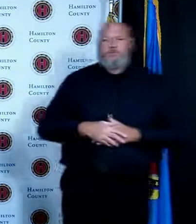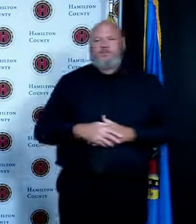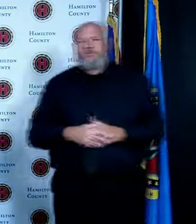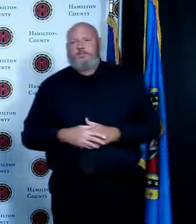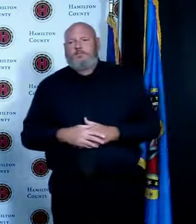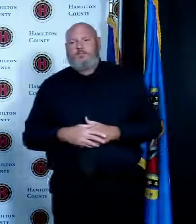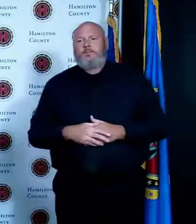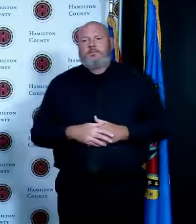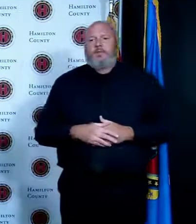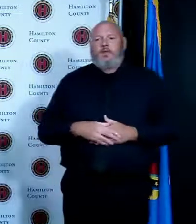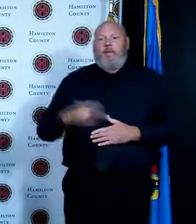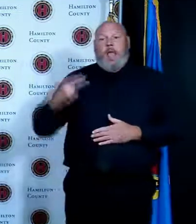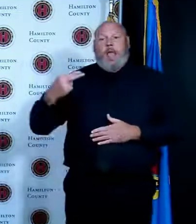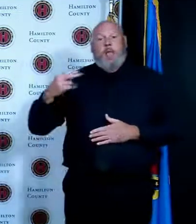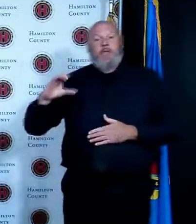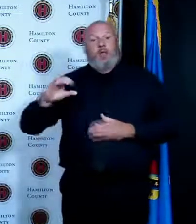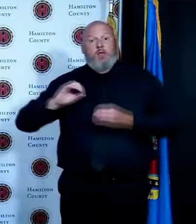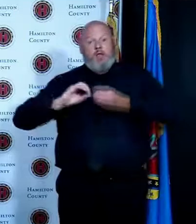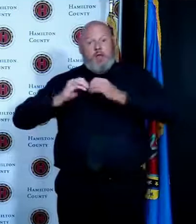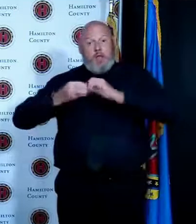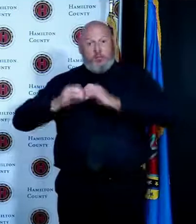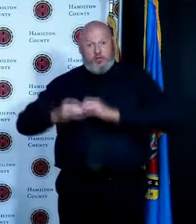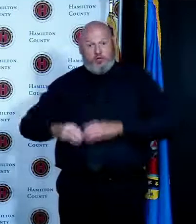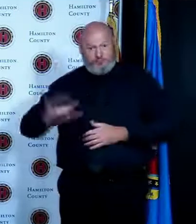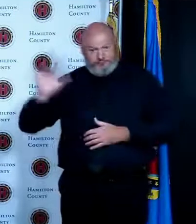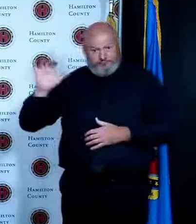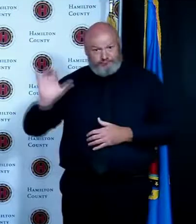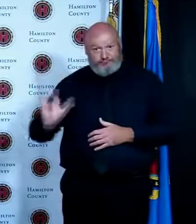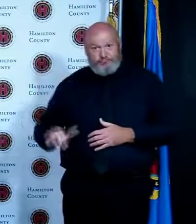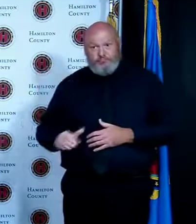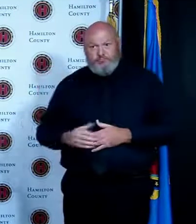here in Hamilton county so outside of the jurisdictions of Cincinnati Norwood